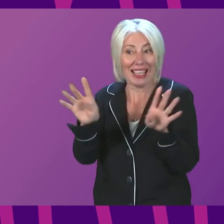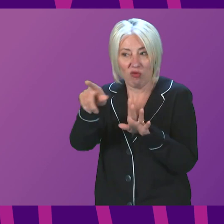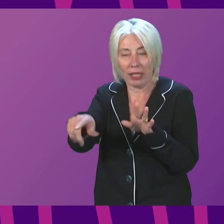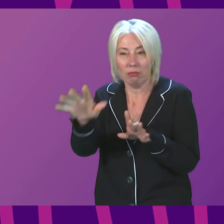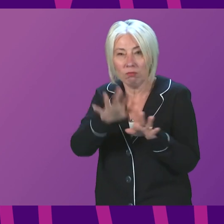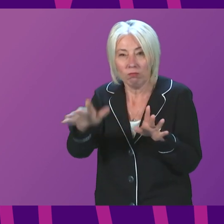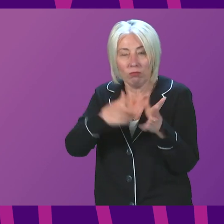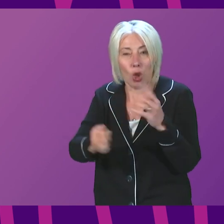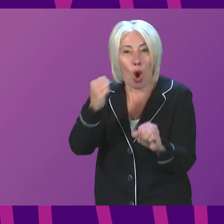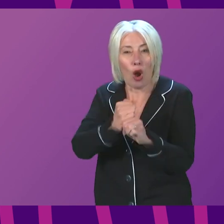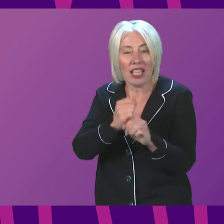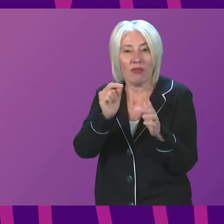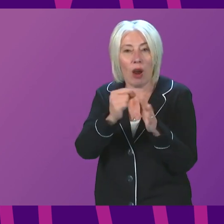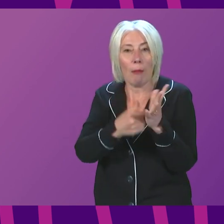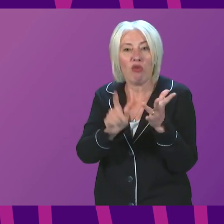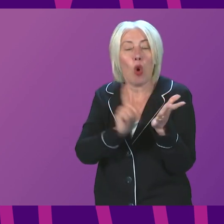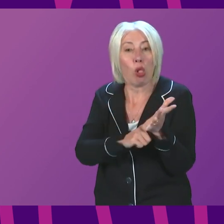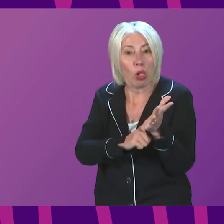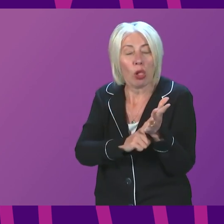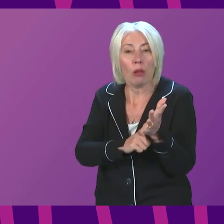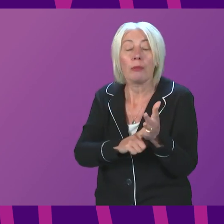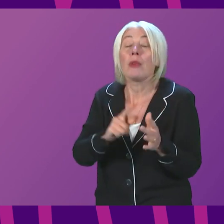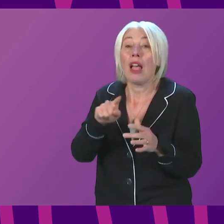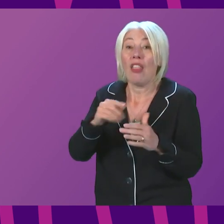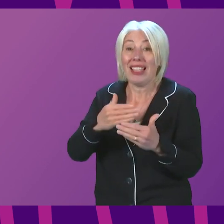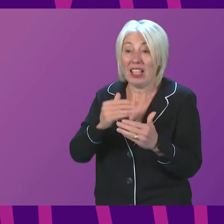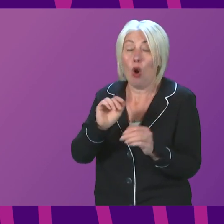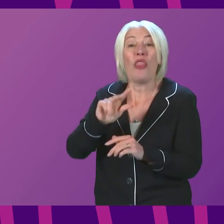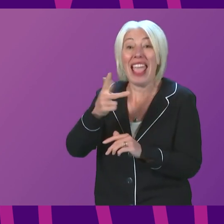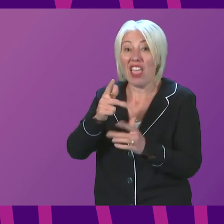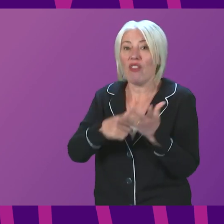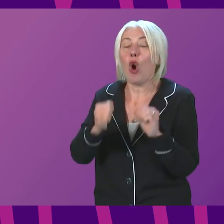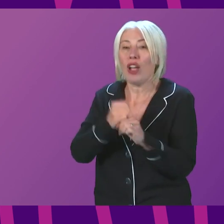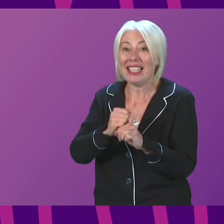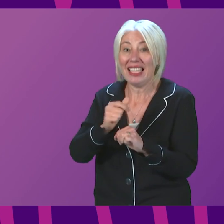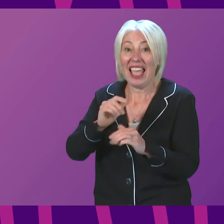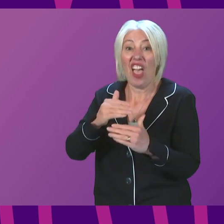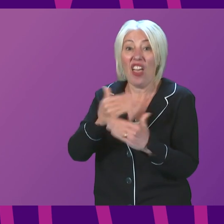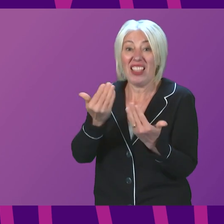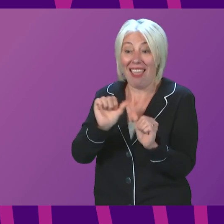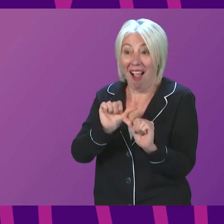8 August, which is the day after the anniversary of the attack and less than five years from